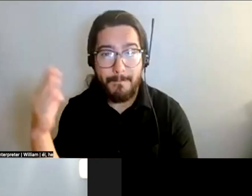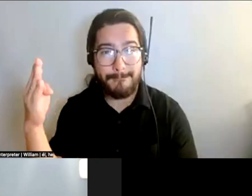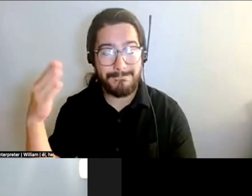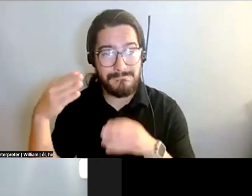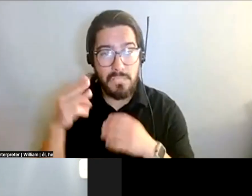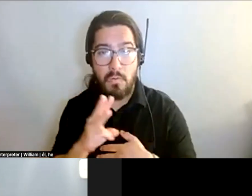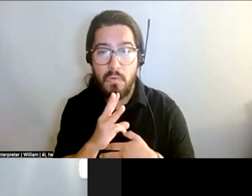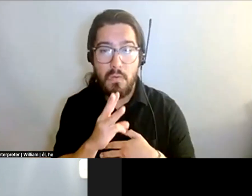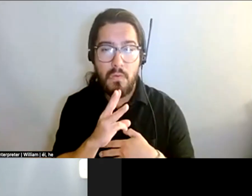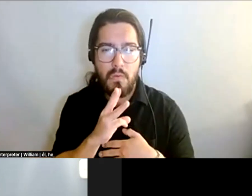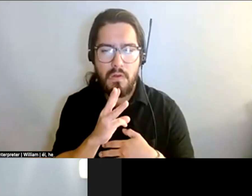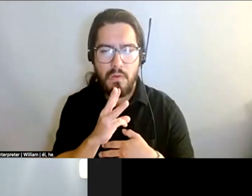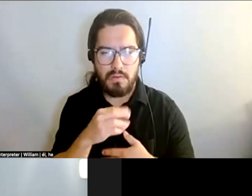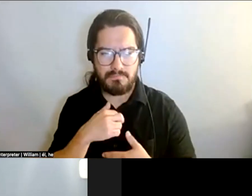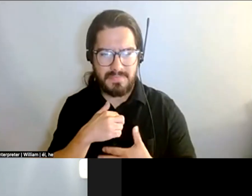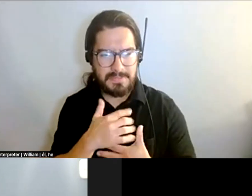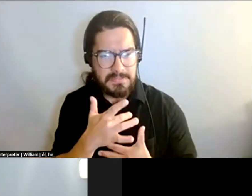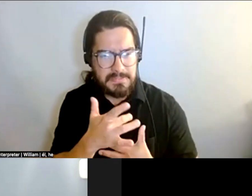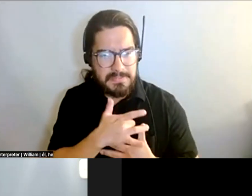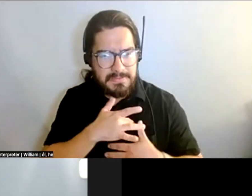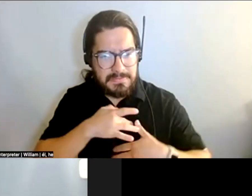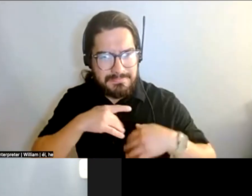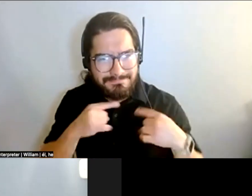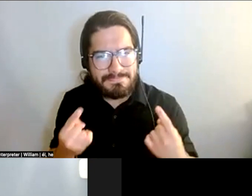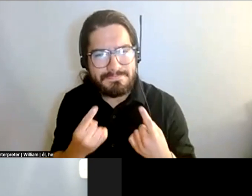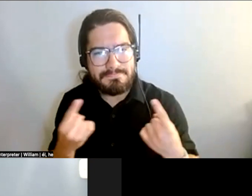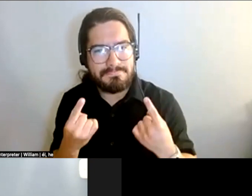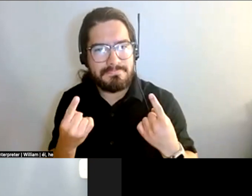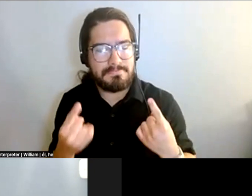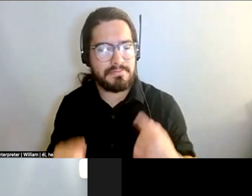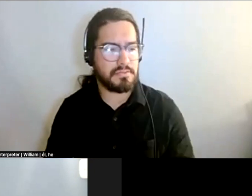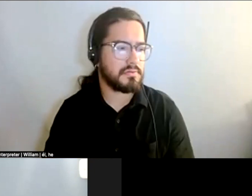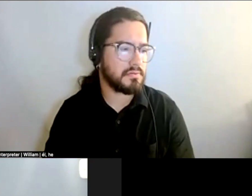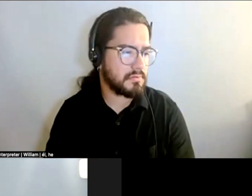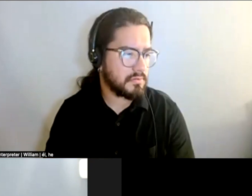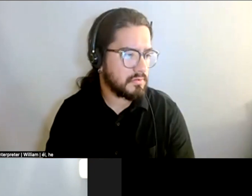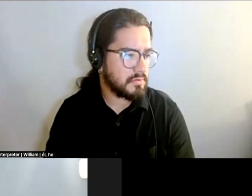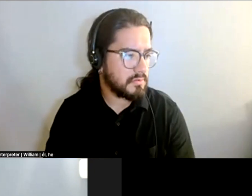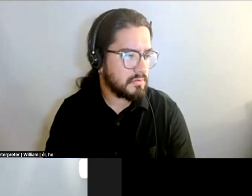Este fondo que toco doloroso. Solitude